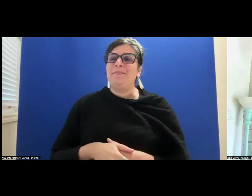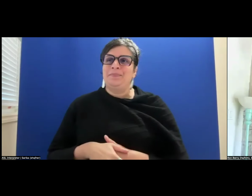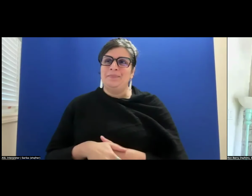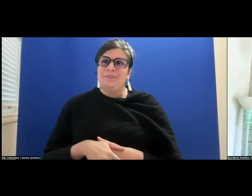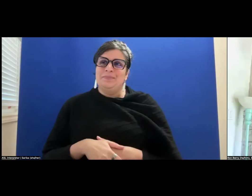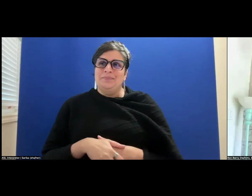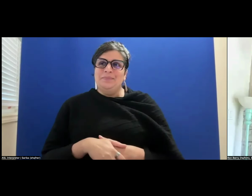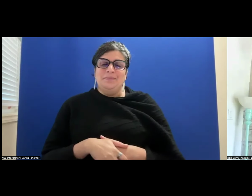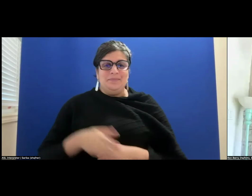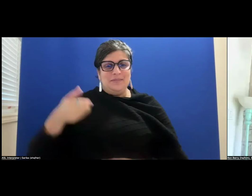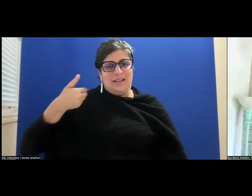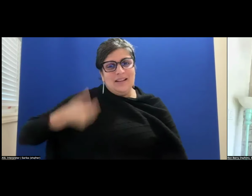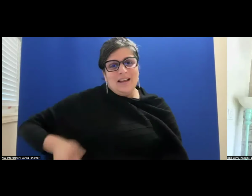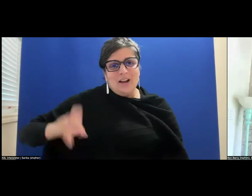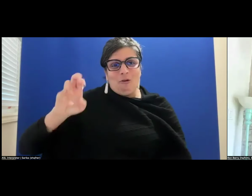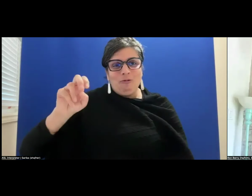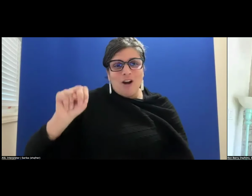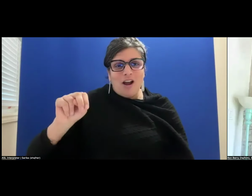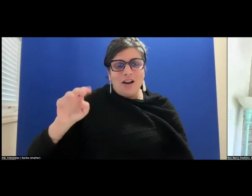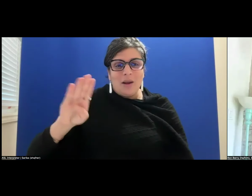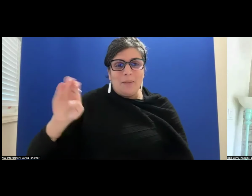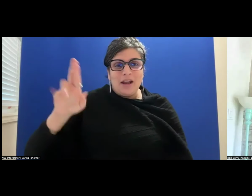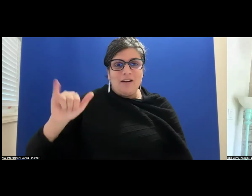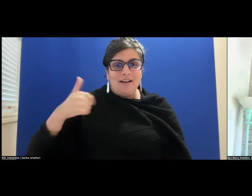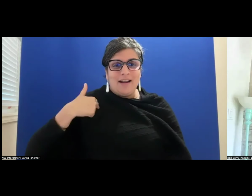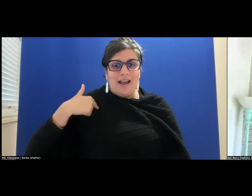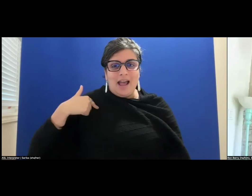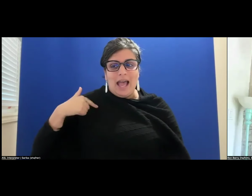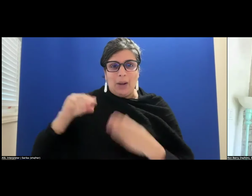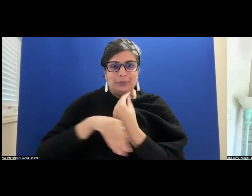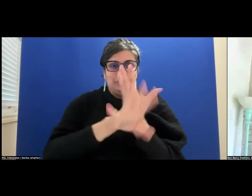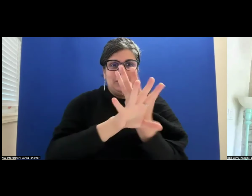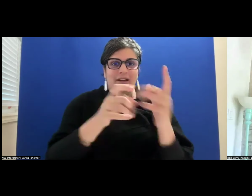I'm Ron Berry. I’m zooming in, from the lands of the,